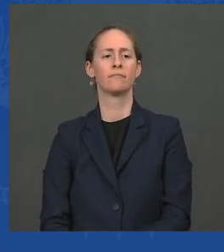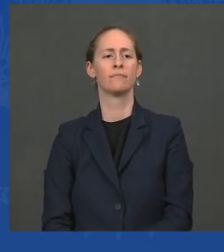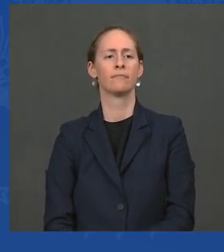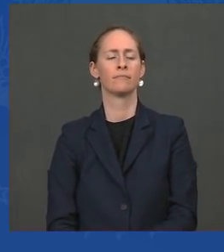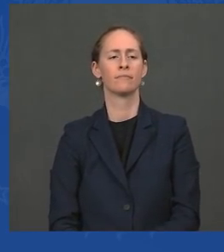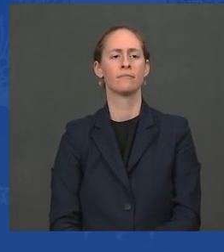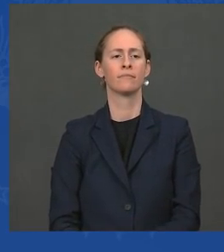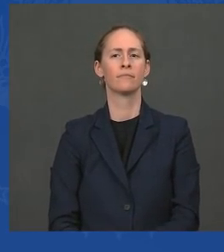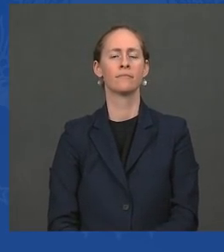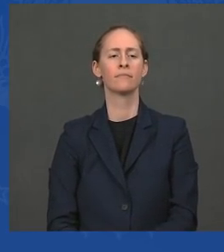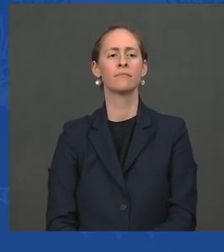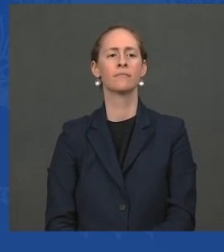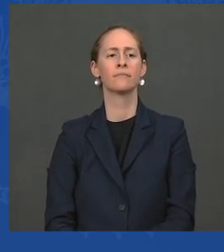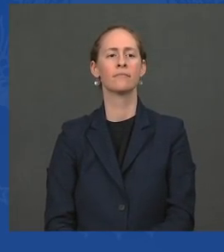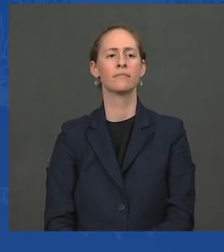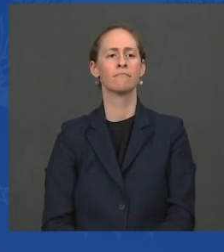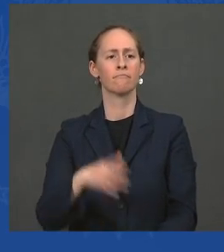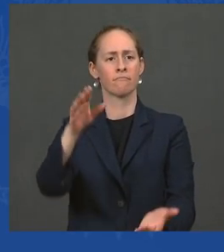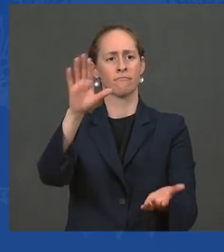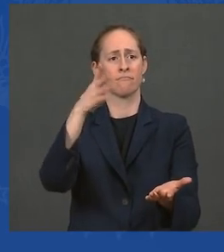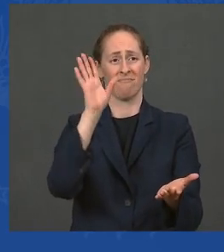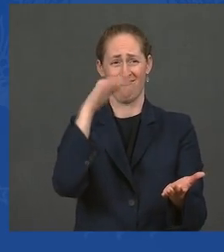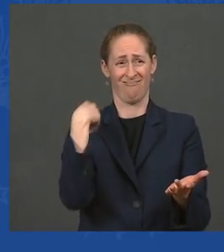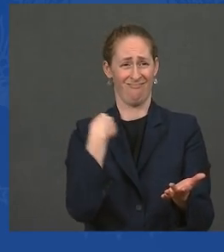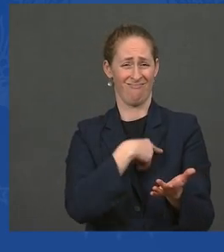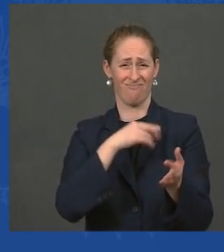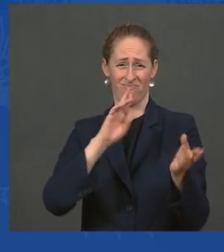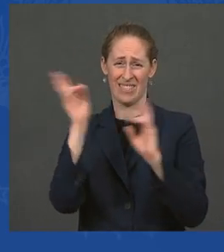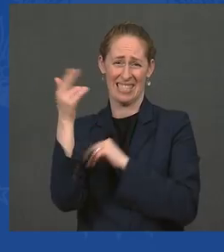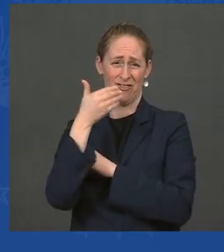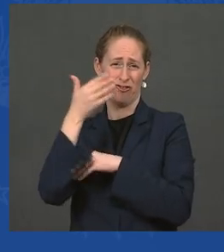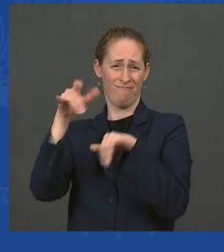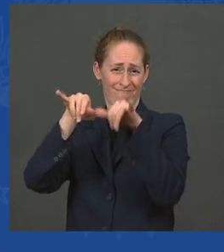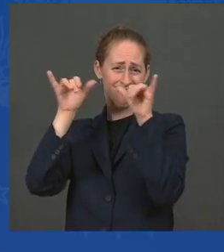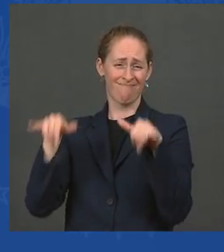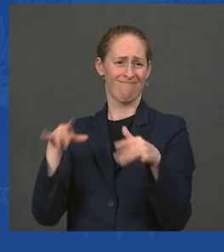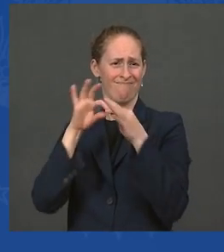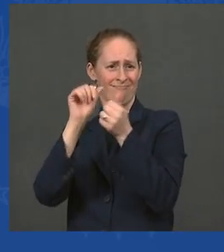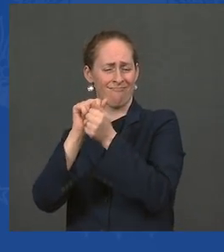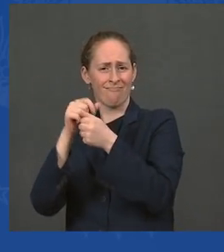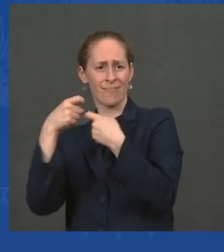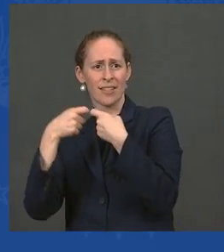we have this incredible energy. We have -- I've visited one of the largest --